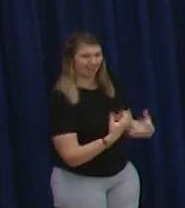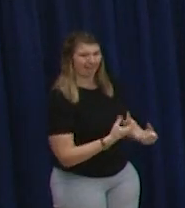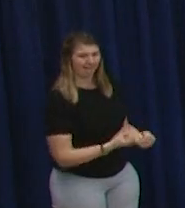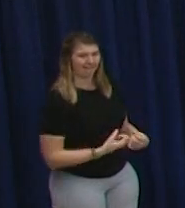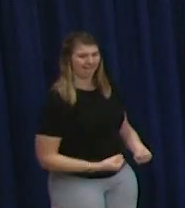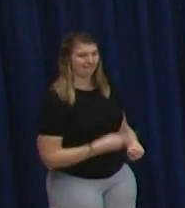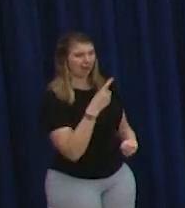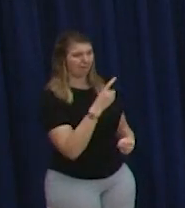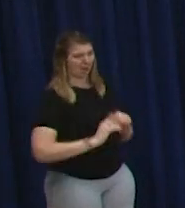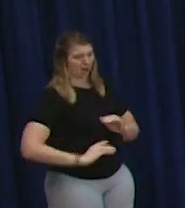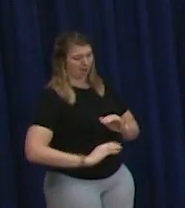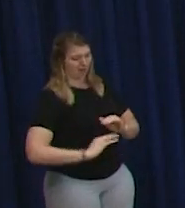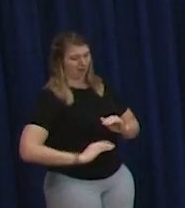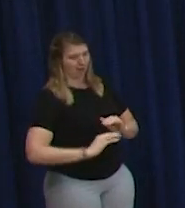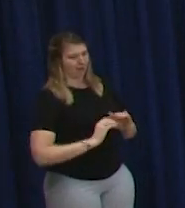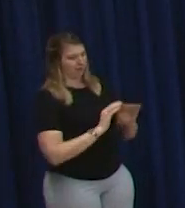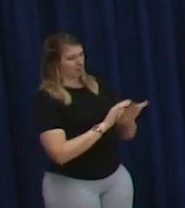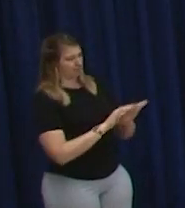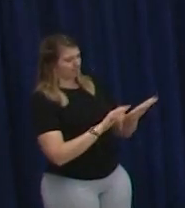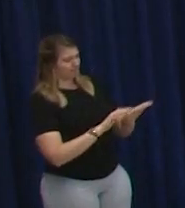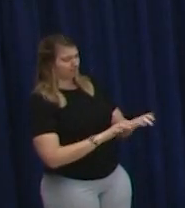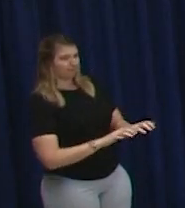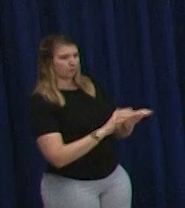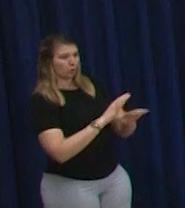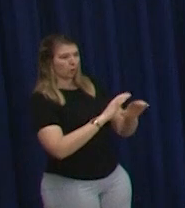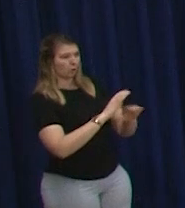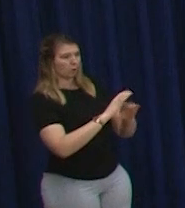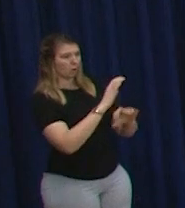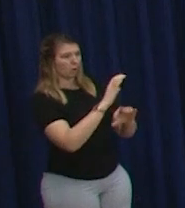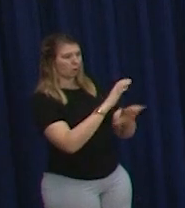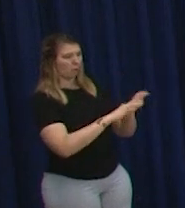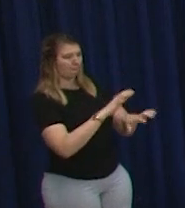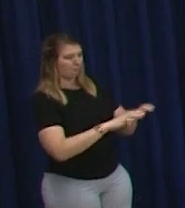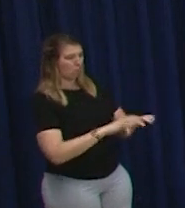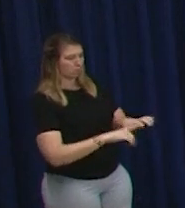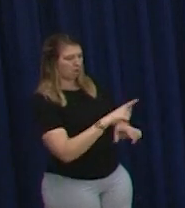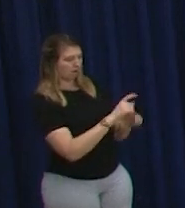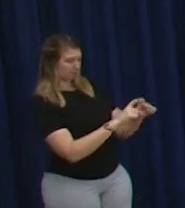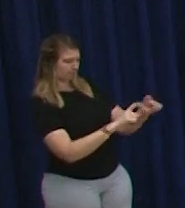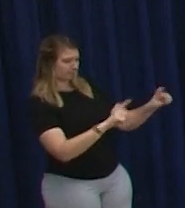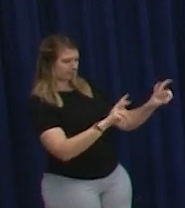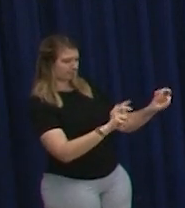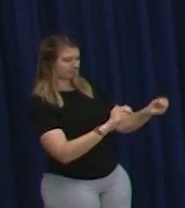the bottom of my computer is your ability is not in question and I have to have that sitting on